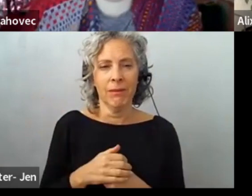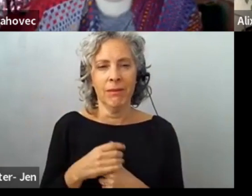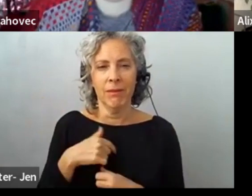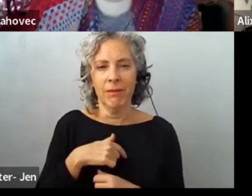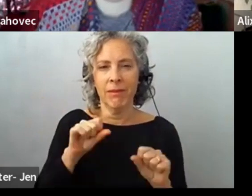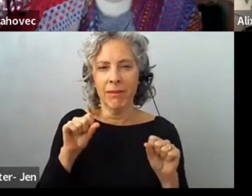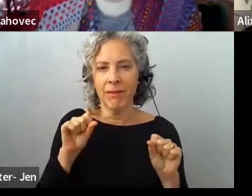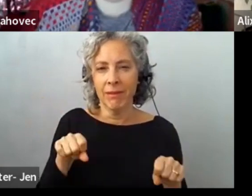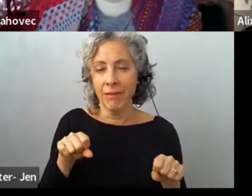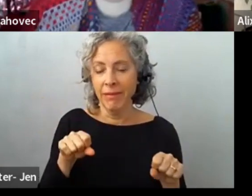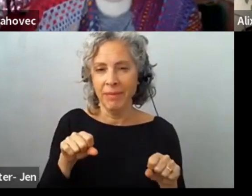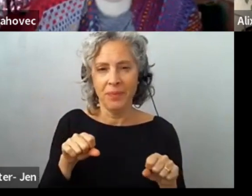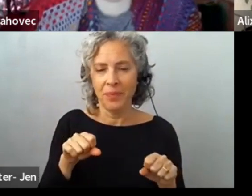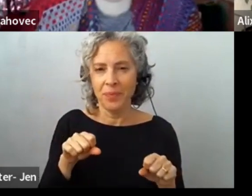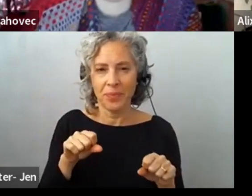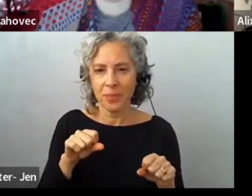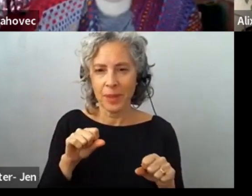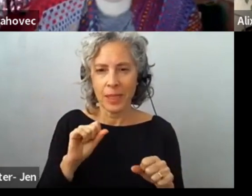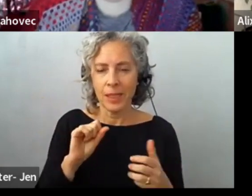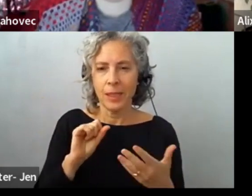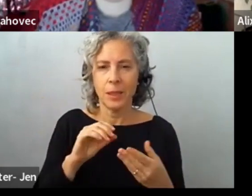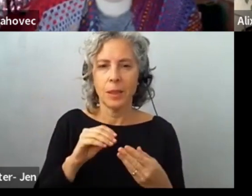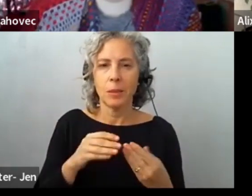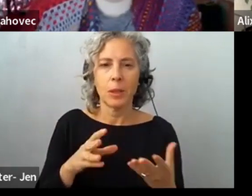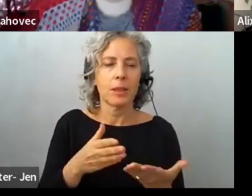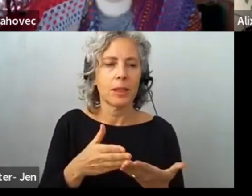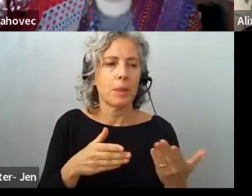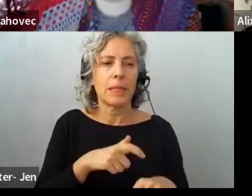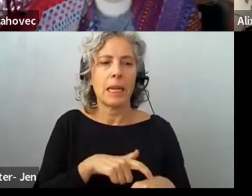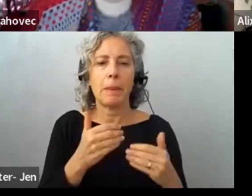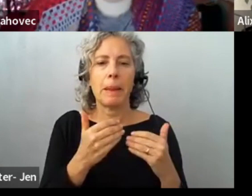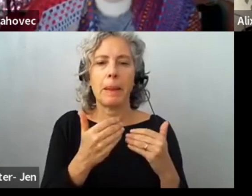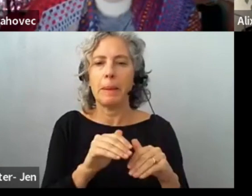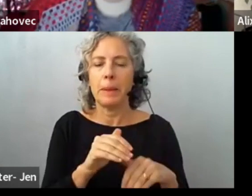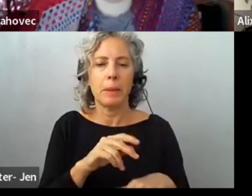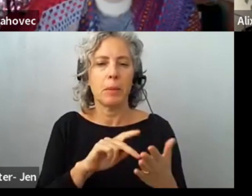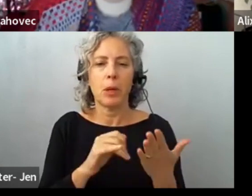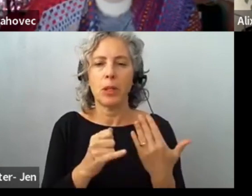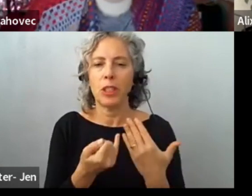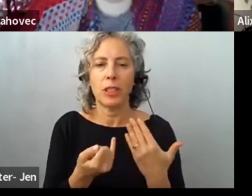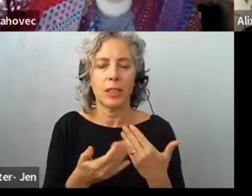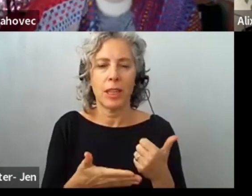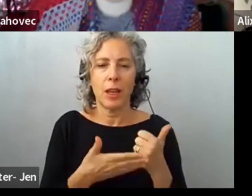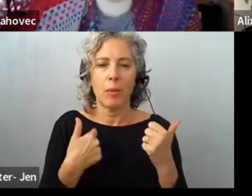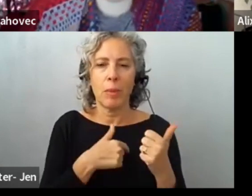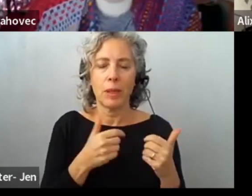out some time limited one time projects that could move us forward in terms of what's